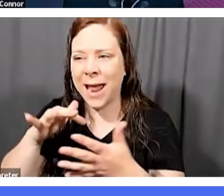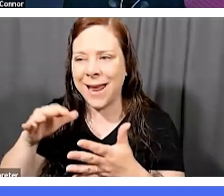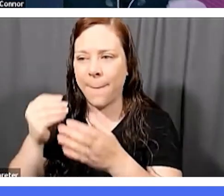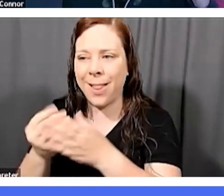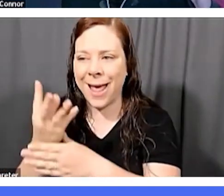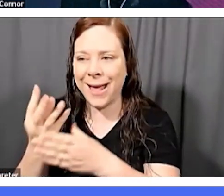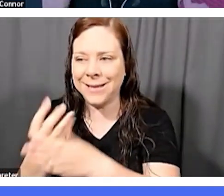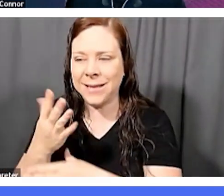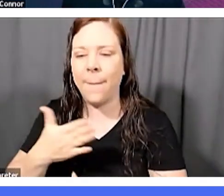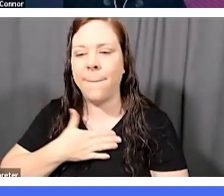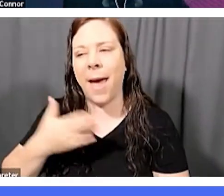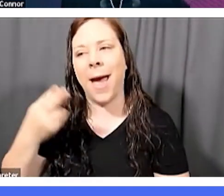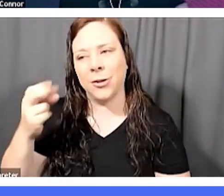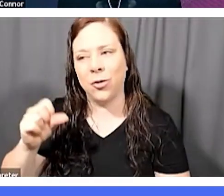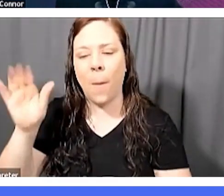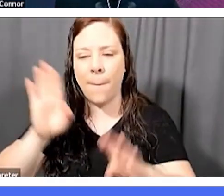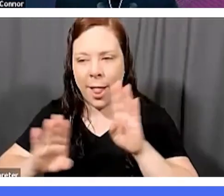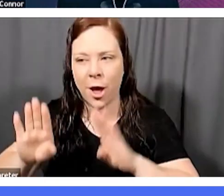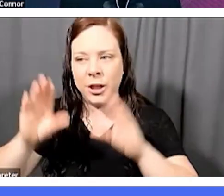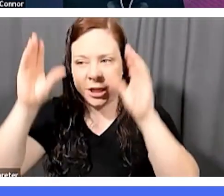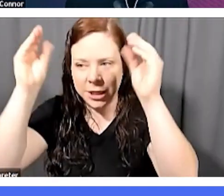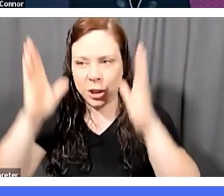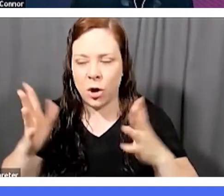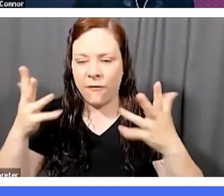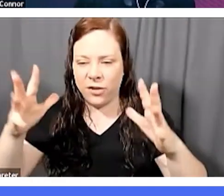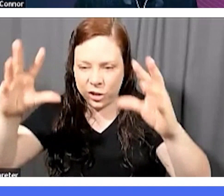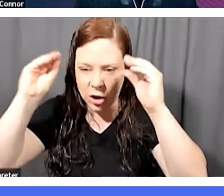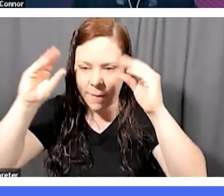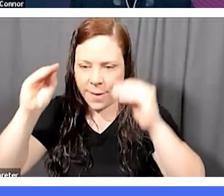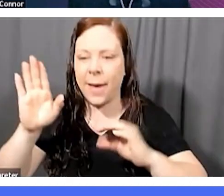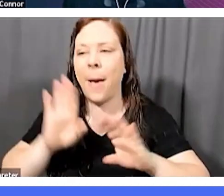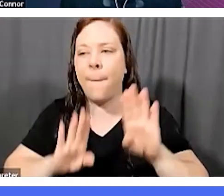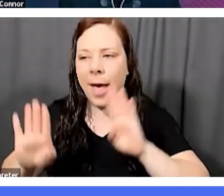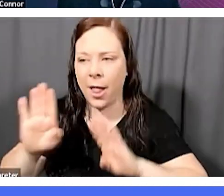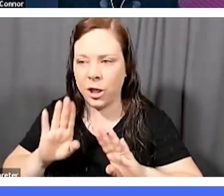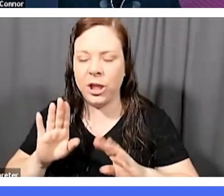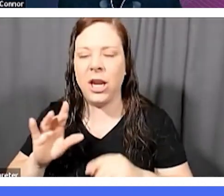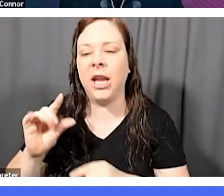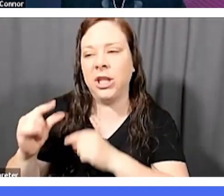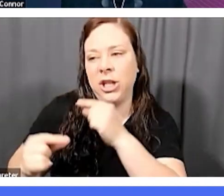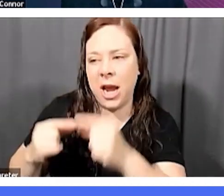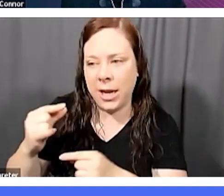if I cross a tall plant with a short plant? What happens if I cross a those kinds of genetic combinations?